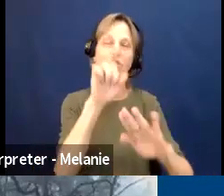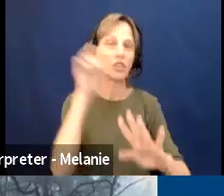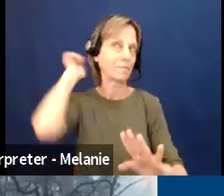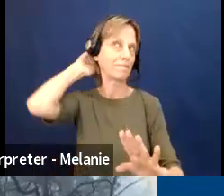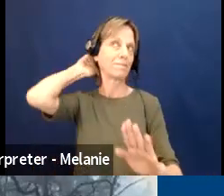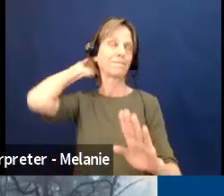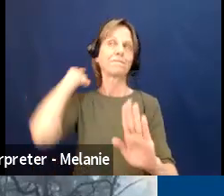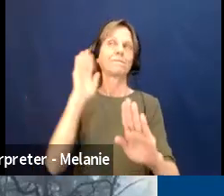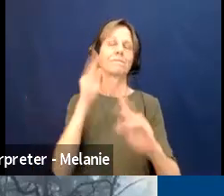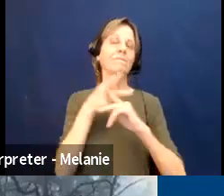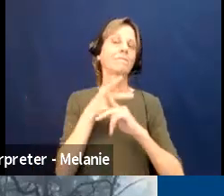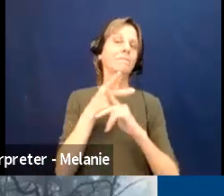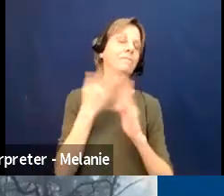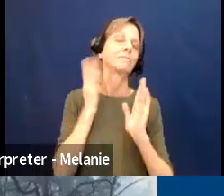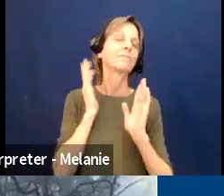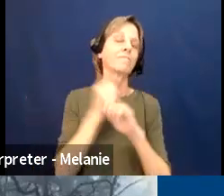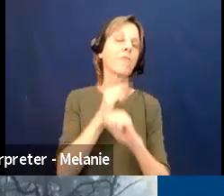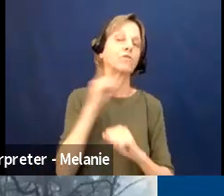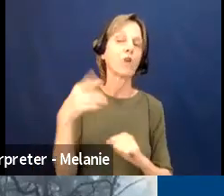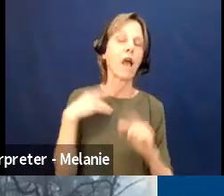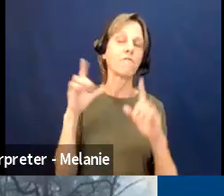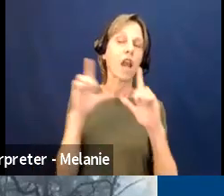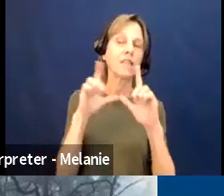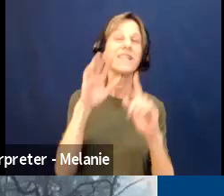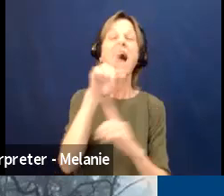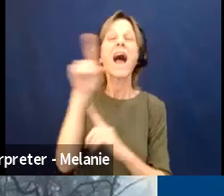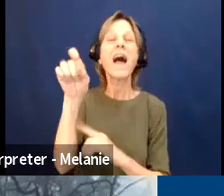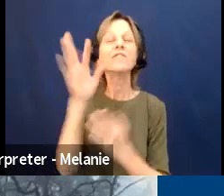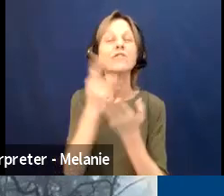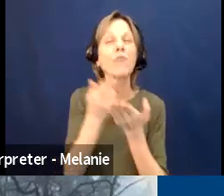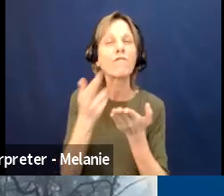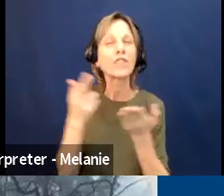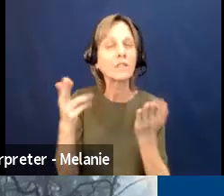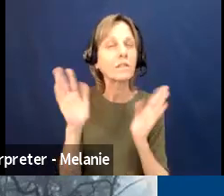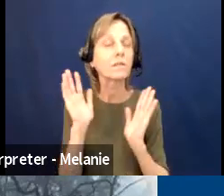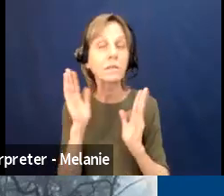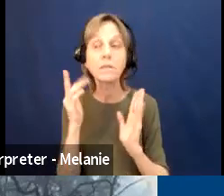enough also ask for recent references check those references check with the Better Business Bureau